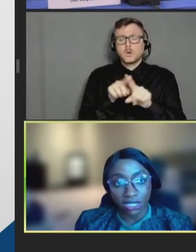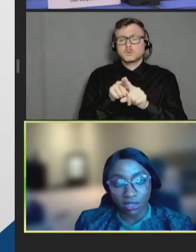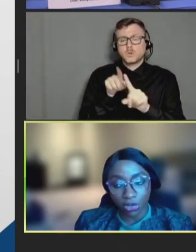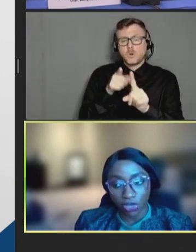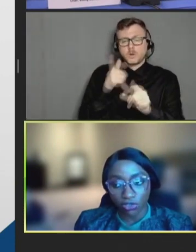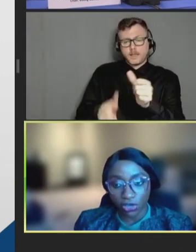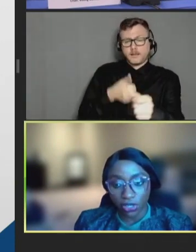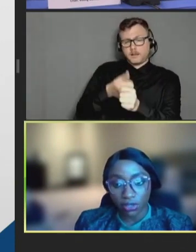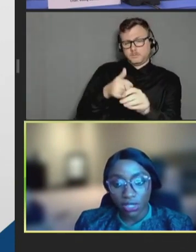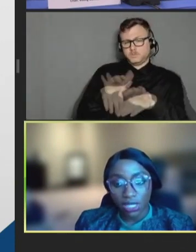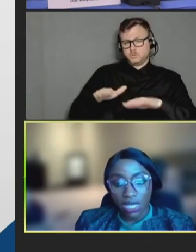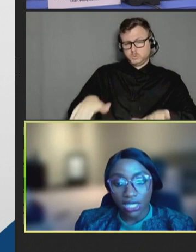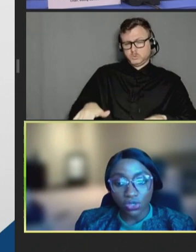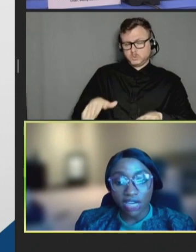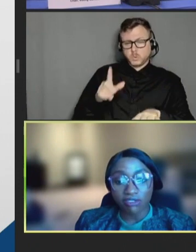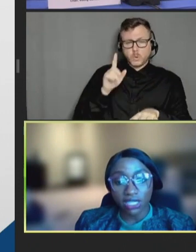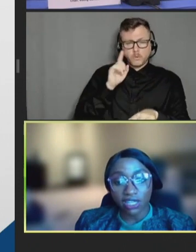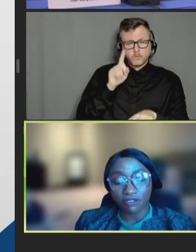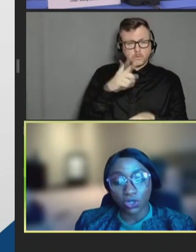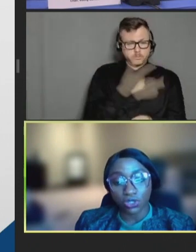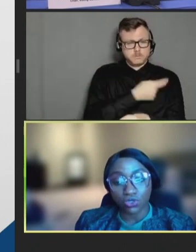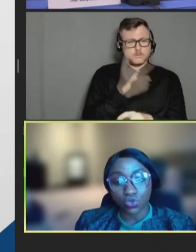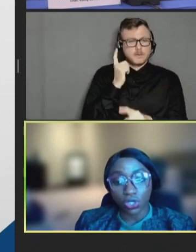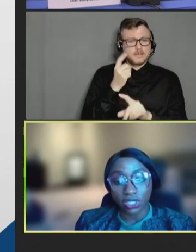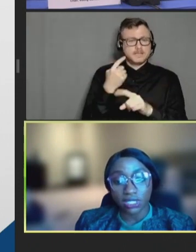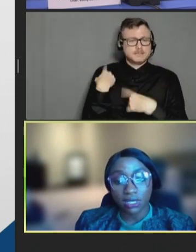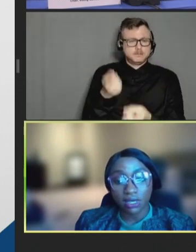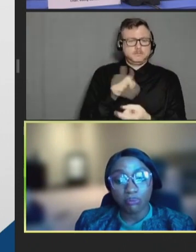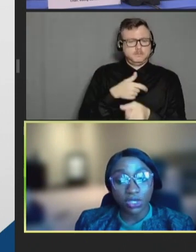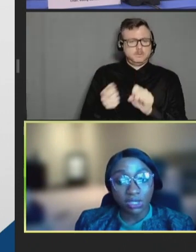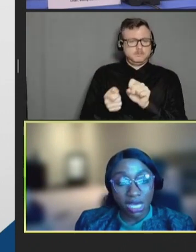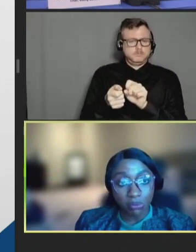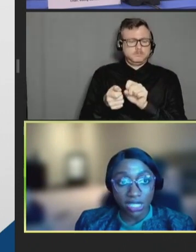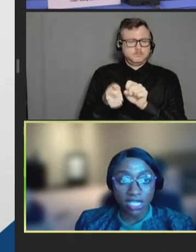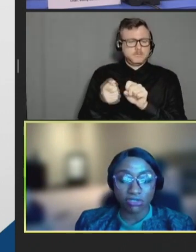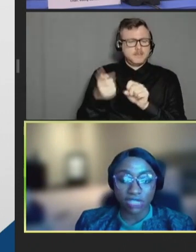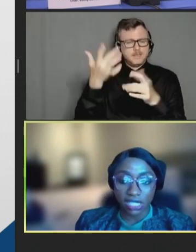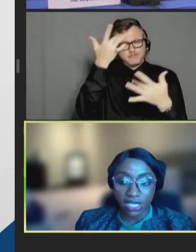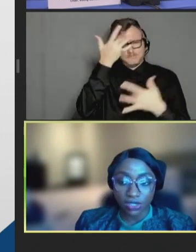pandemic recovery and to direct their focus towards building back better the resilience